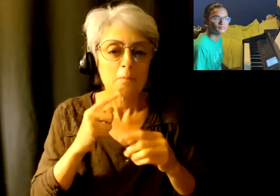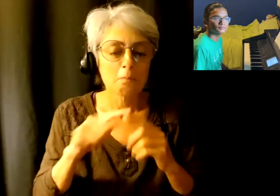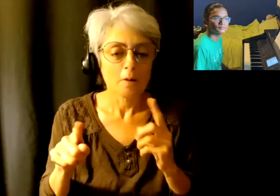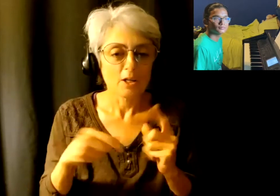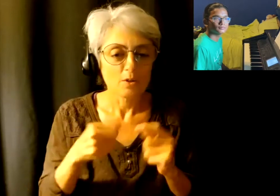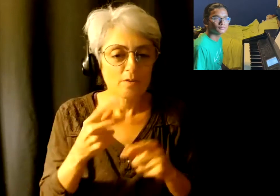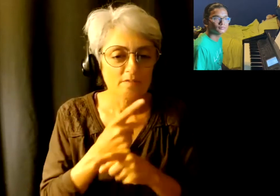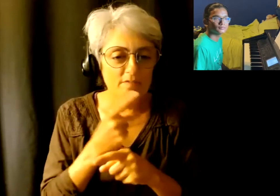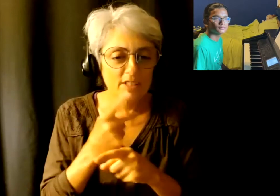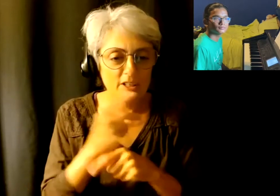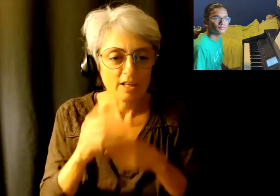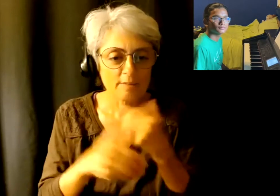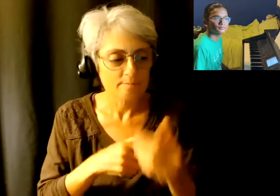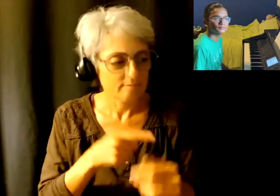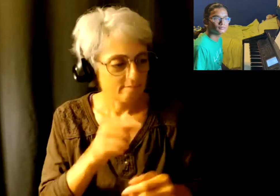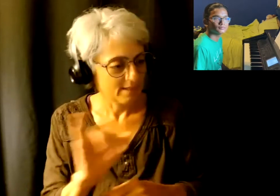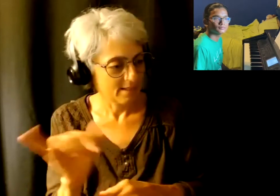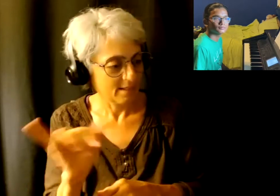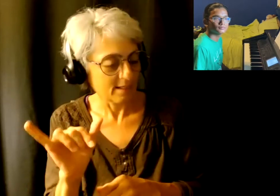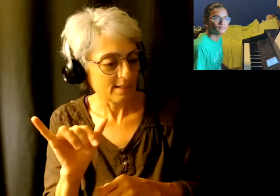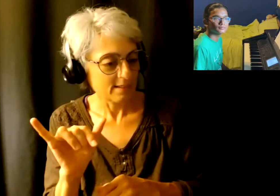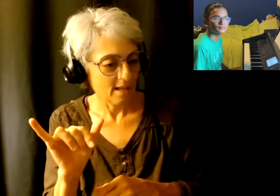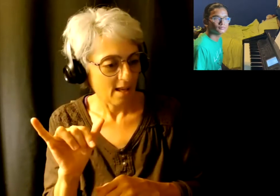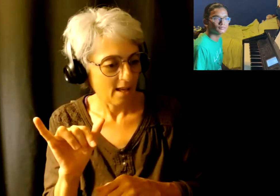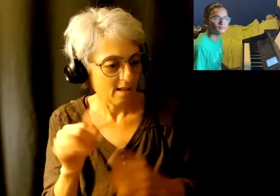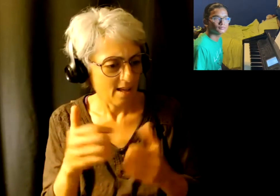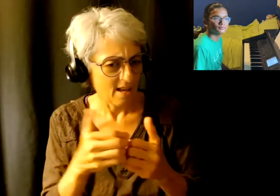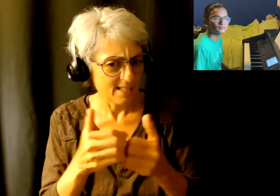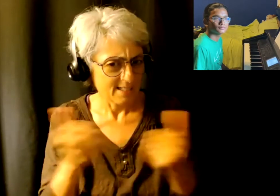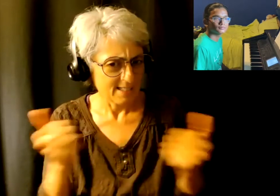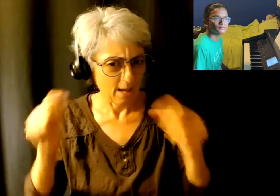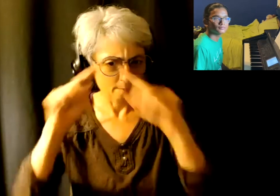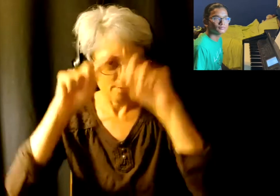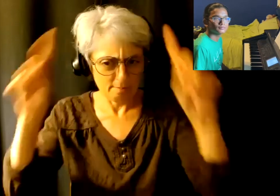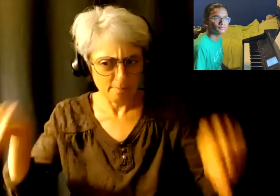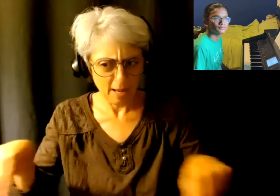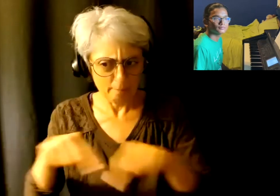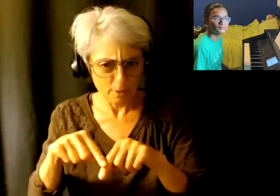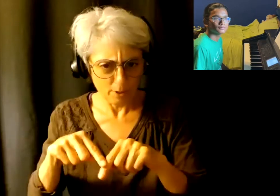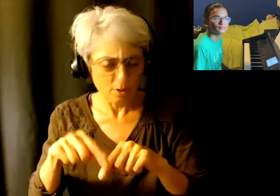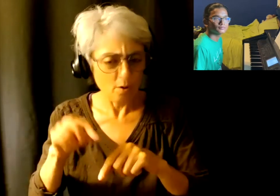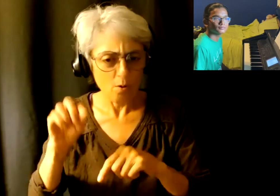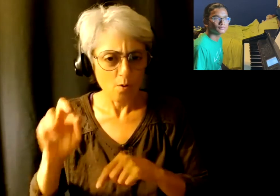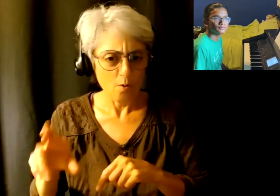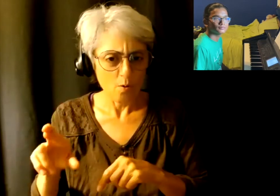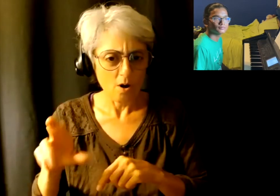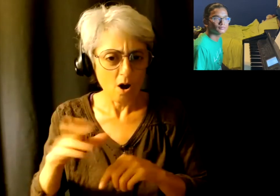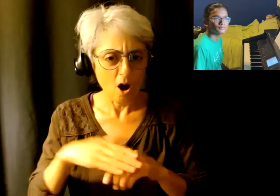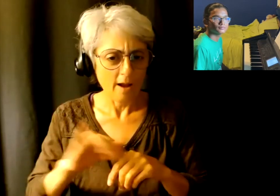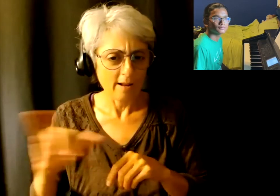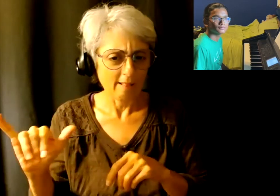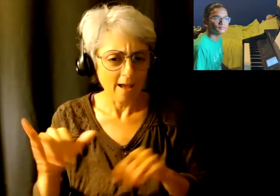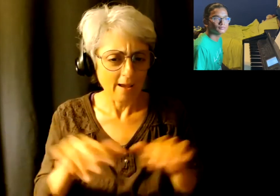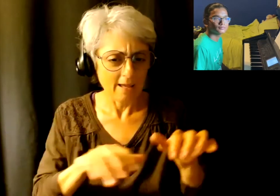Sid: And is it like on a separate piece of paper or is it on like your keyboard?